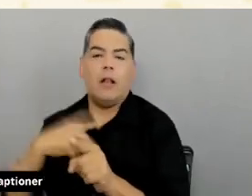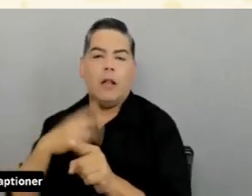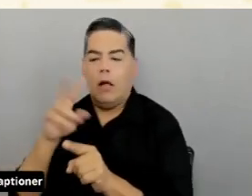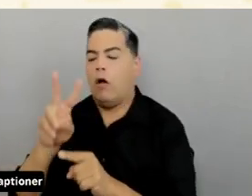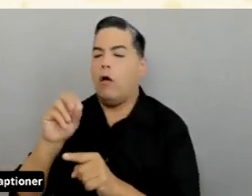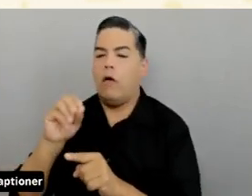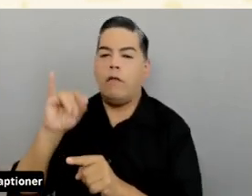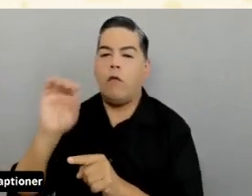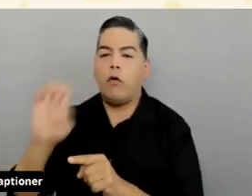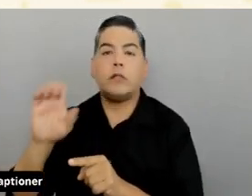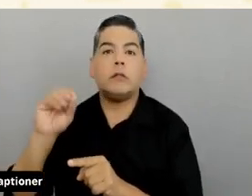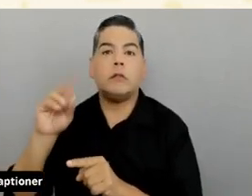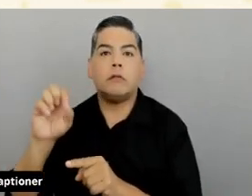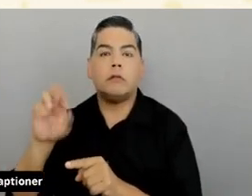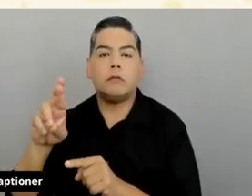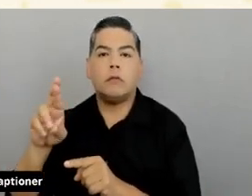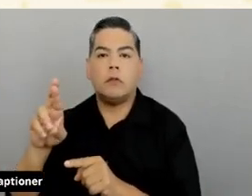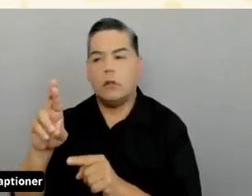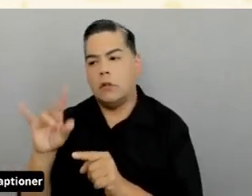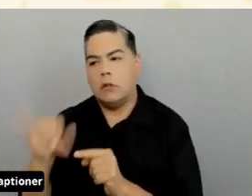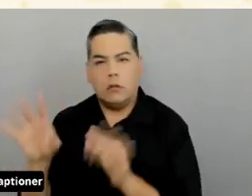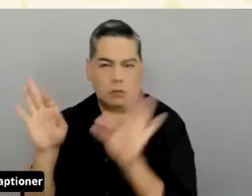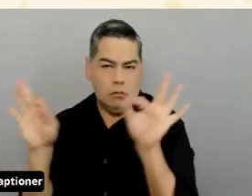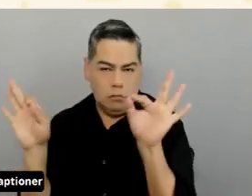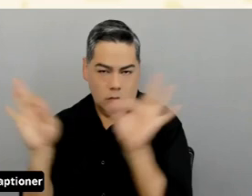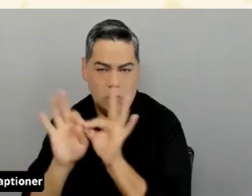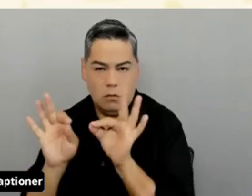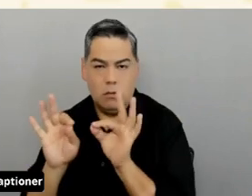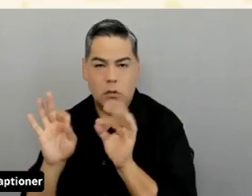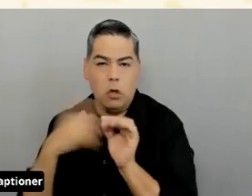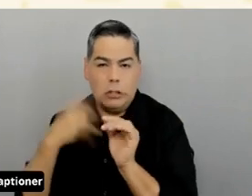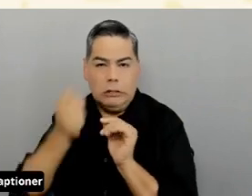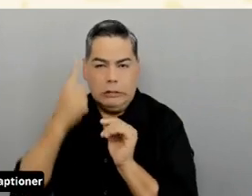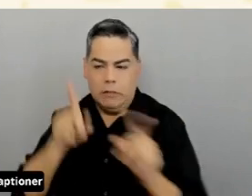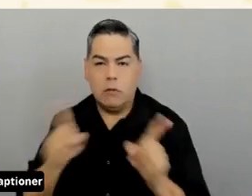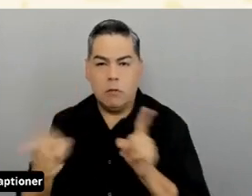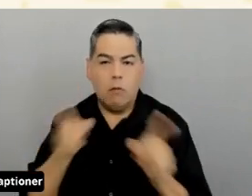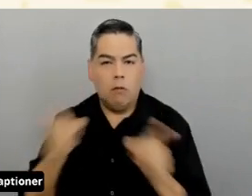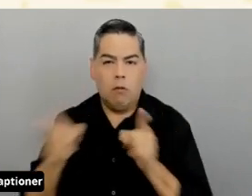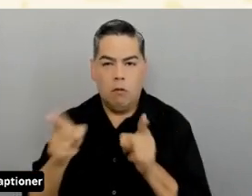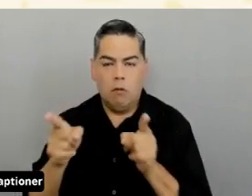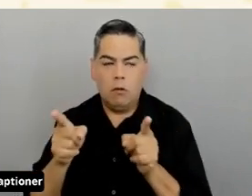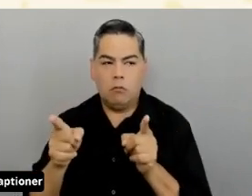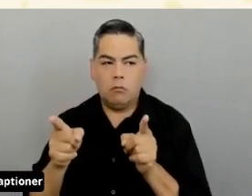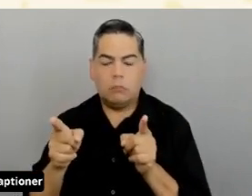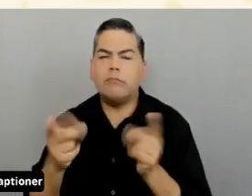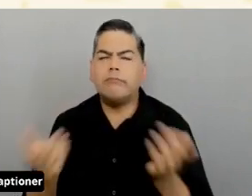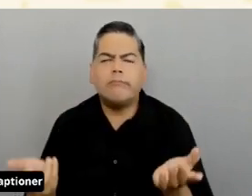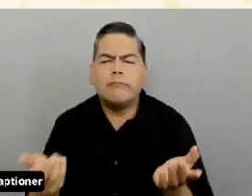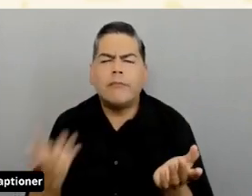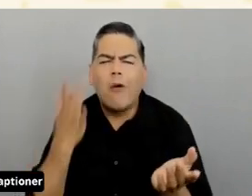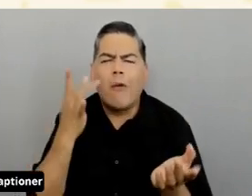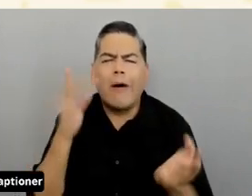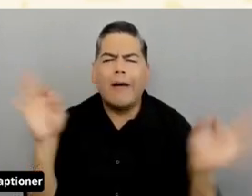So it's really necessary to understand why this is important. Why am I saying that?